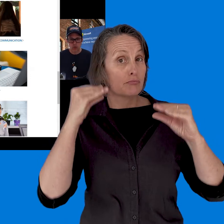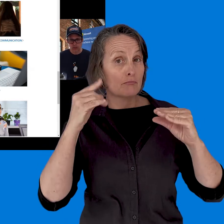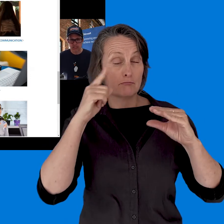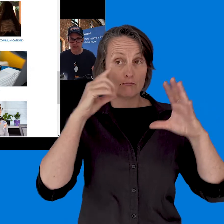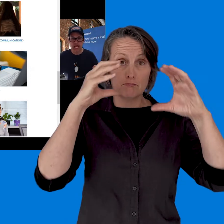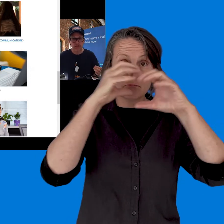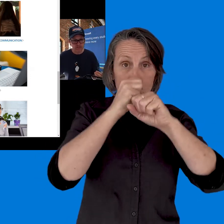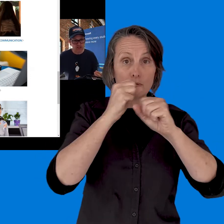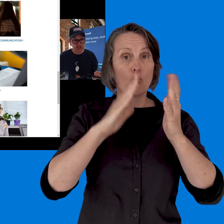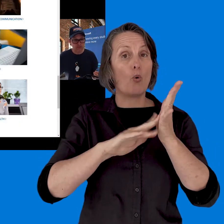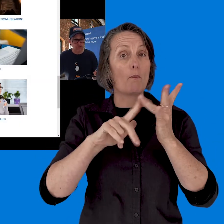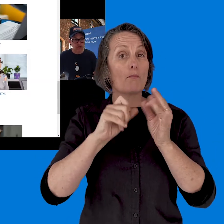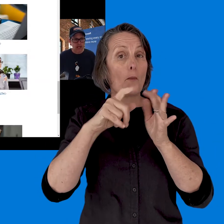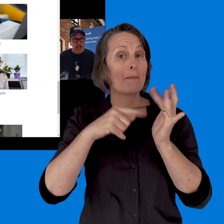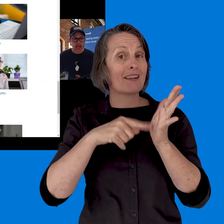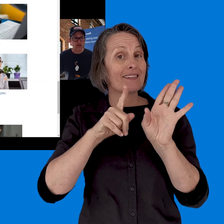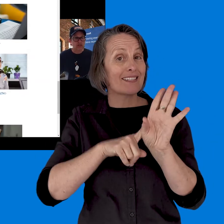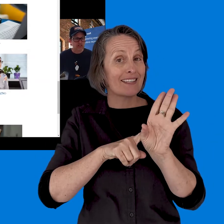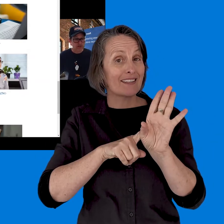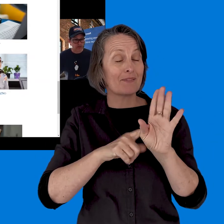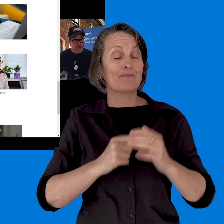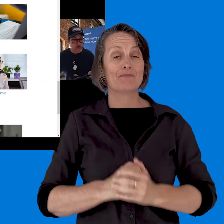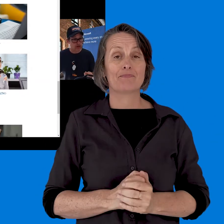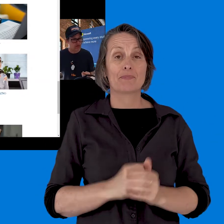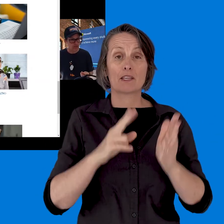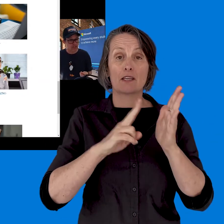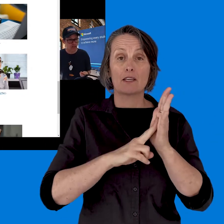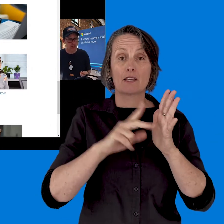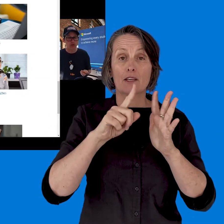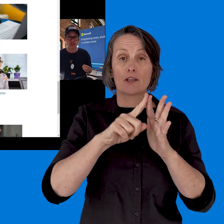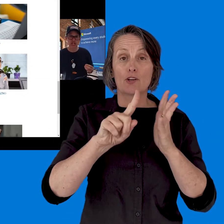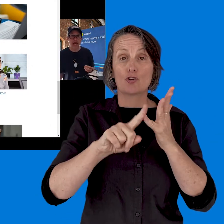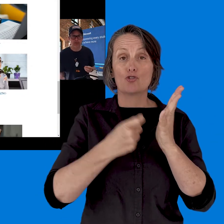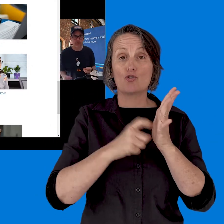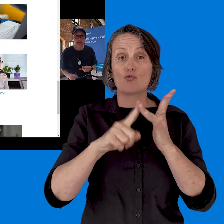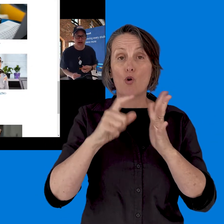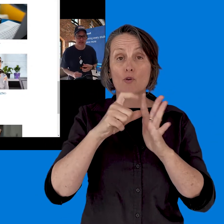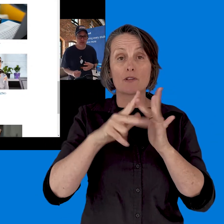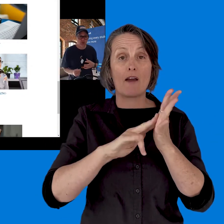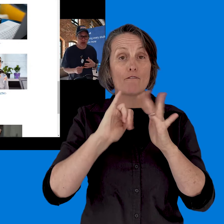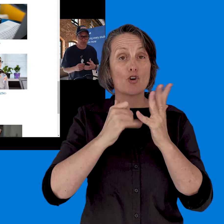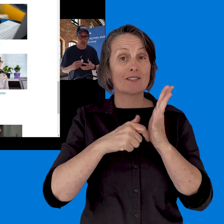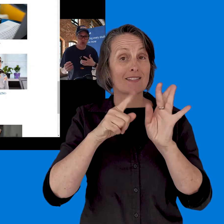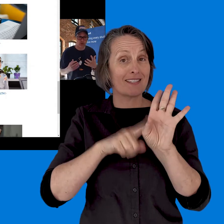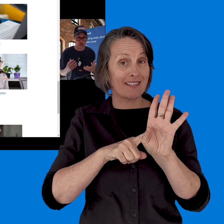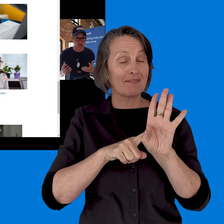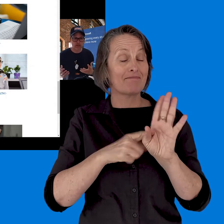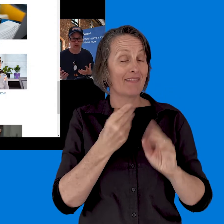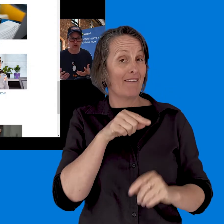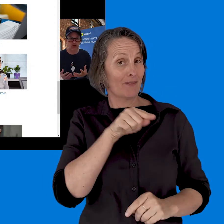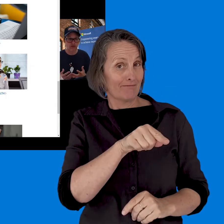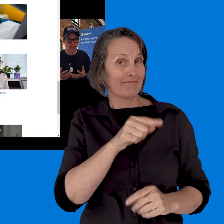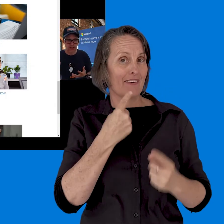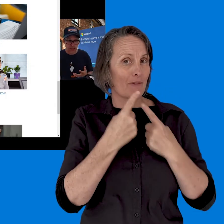Hearing, mobility and vision, and stuff around neurodiversity. I know in the chat people have asked, you know, what do you do around neurodiversity?